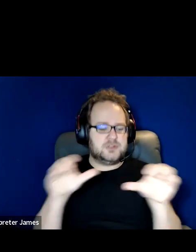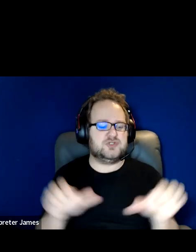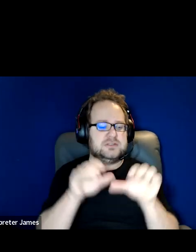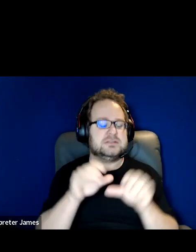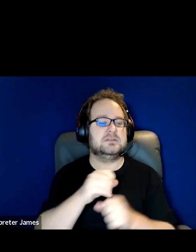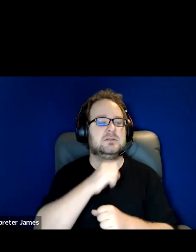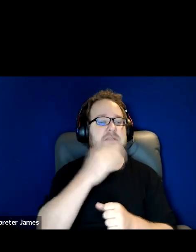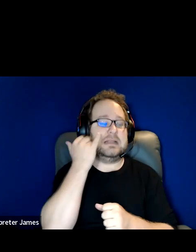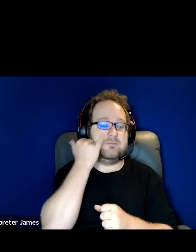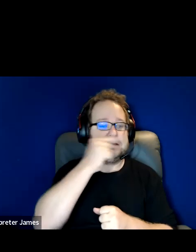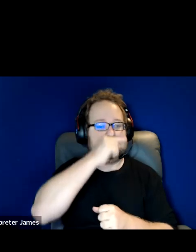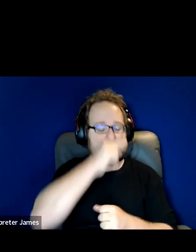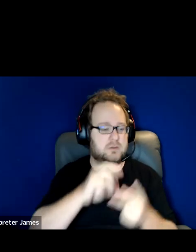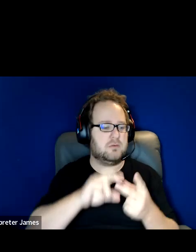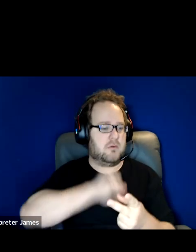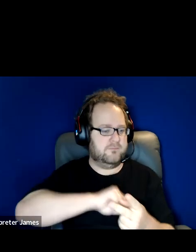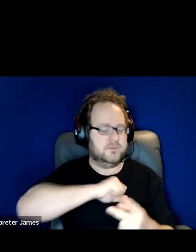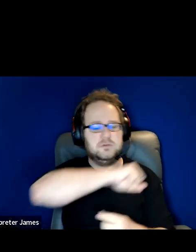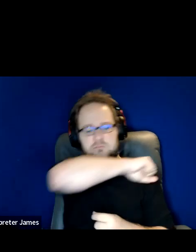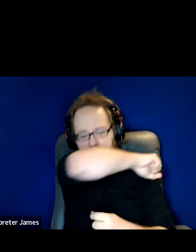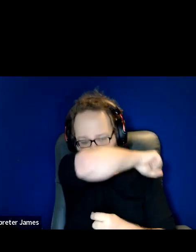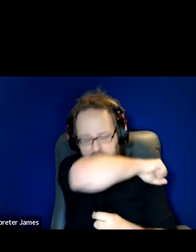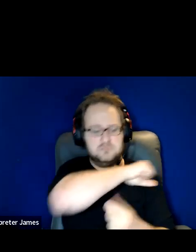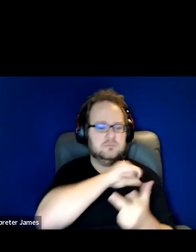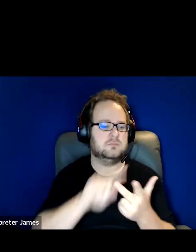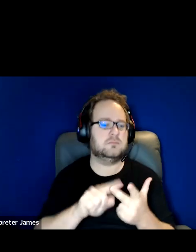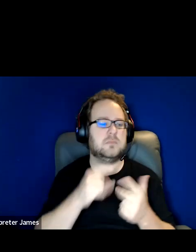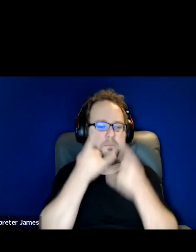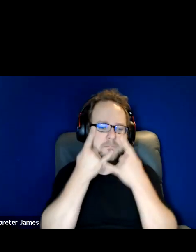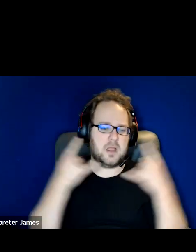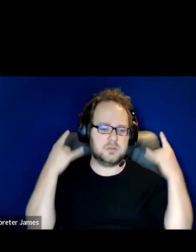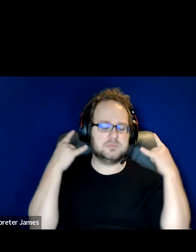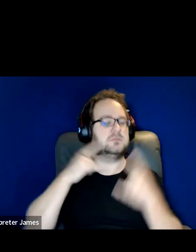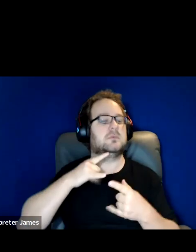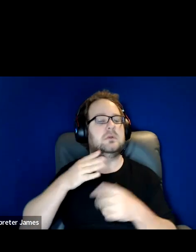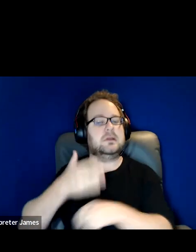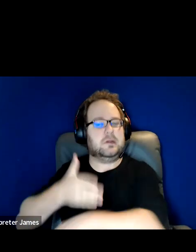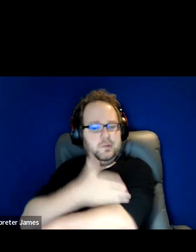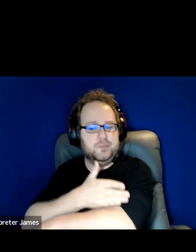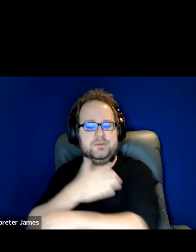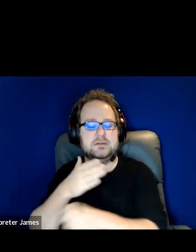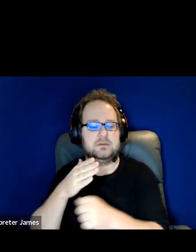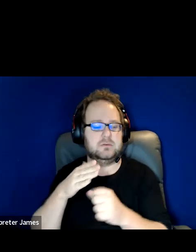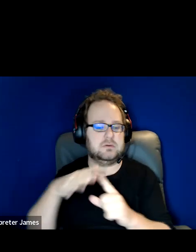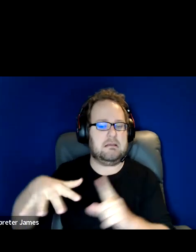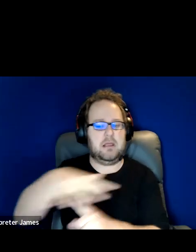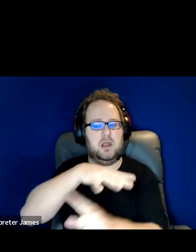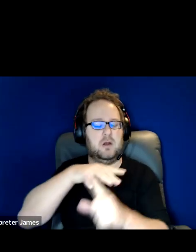frequent hand washing, wearing masks and improving air quality and staying home if you're sick to help prevent